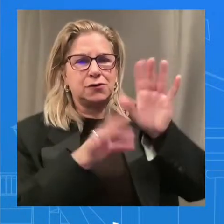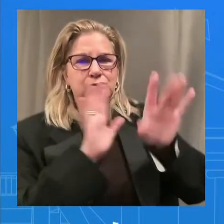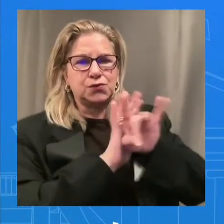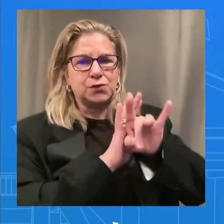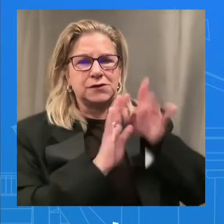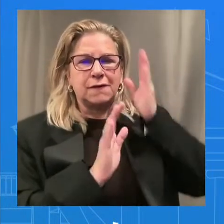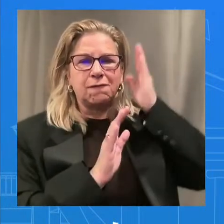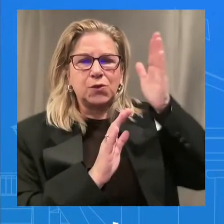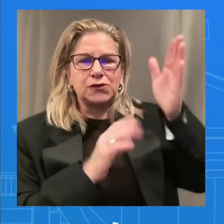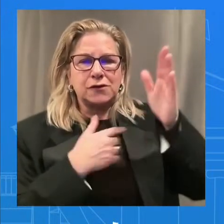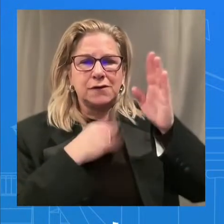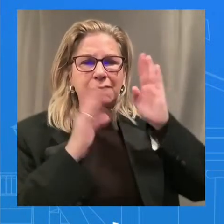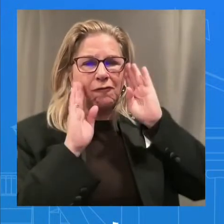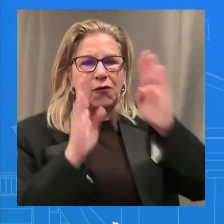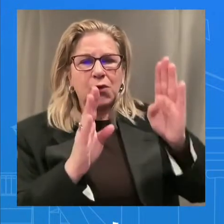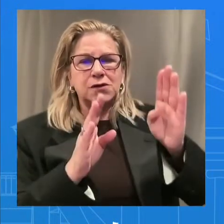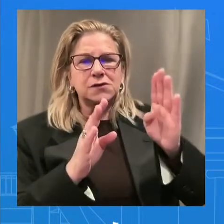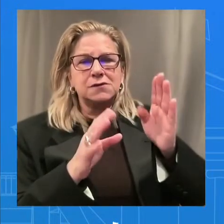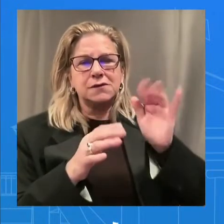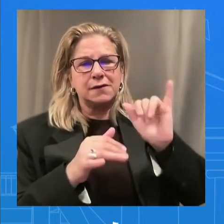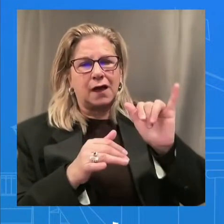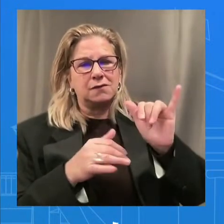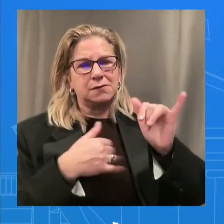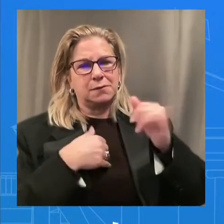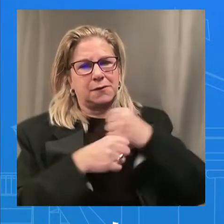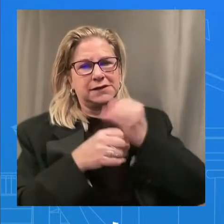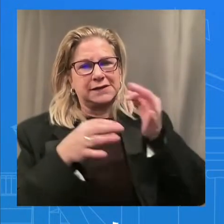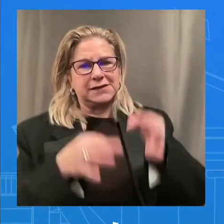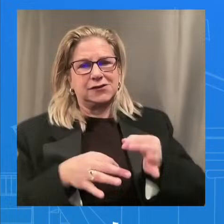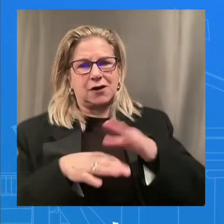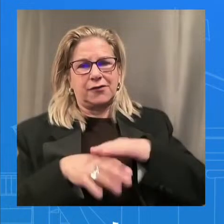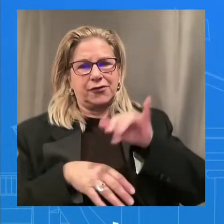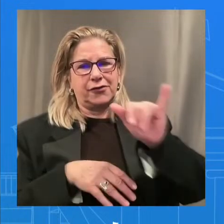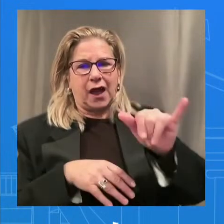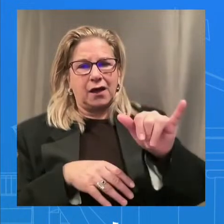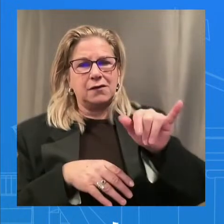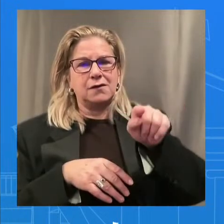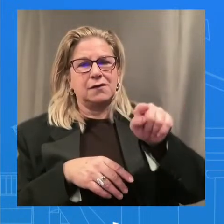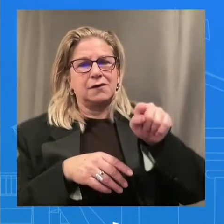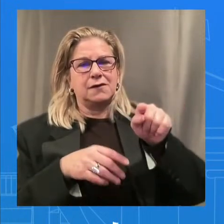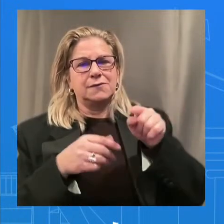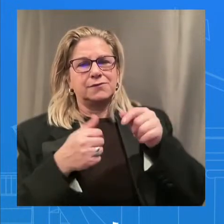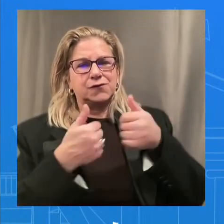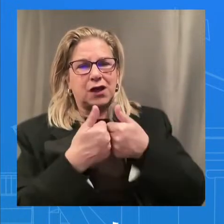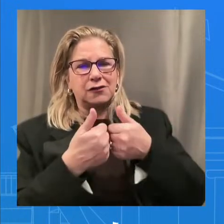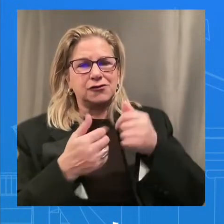there are going to be challenges and difficulties. And there were challenges and difficulties in the period of the drawdown.